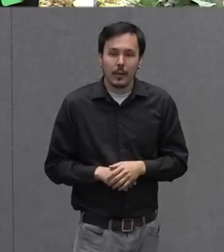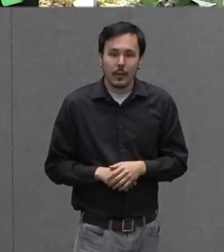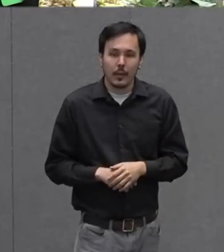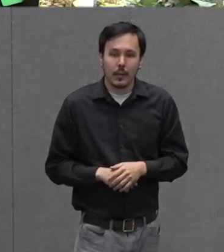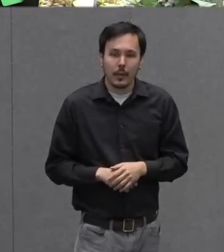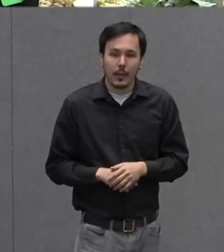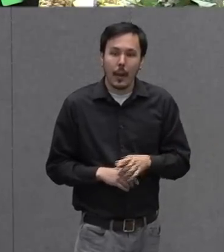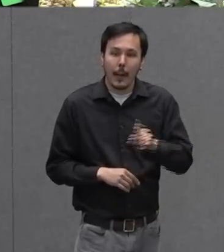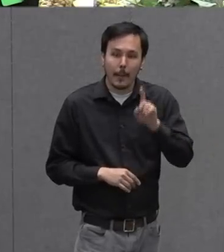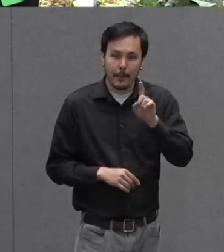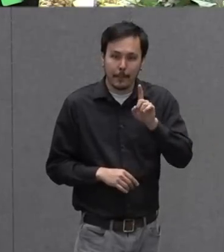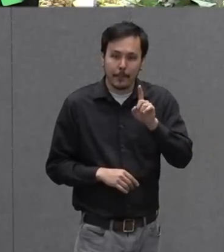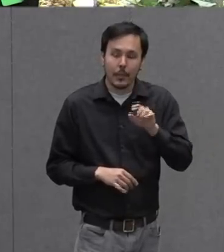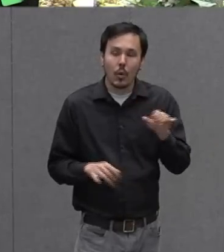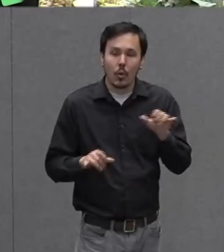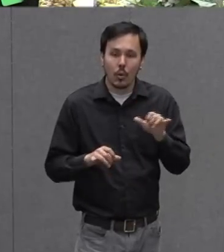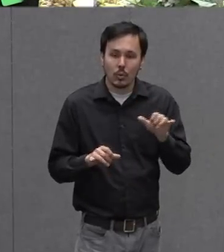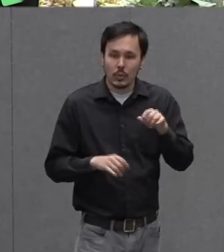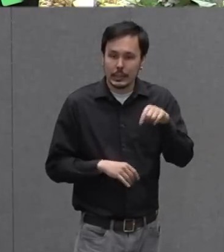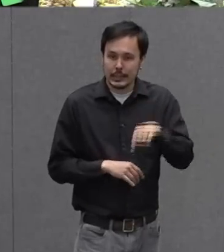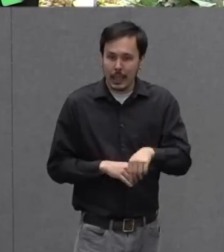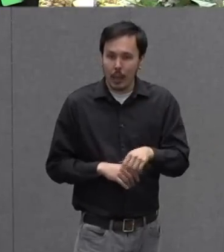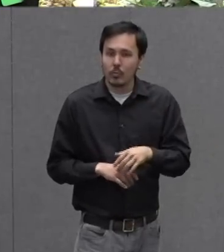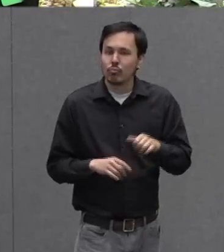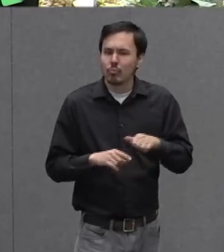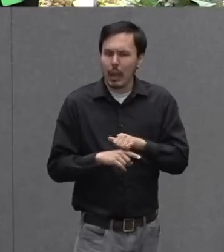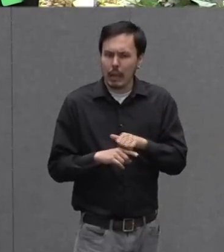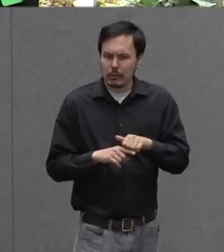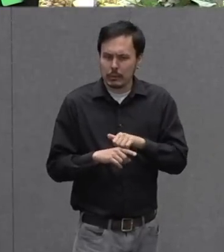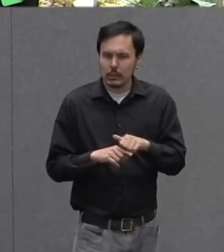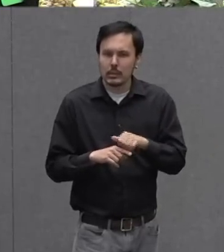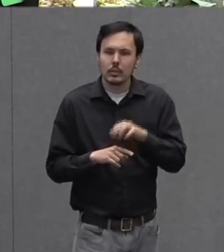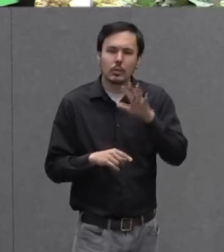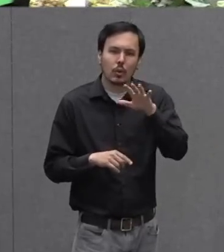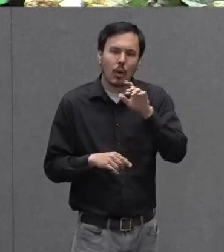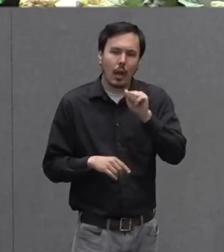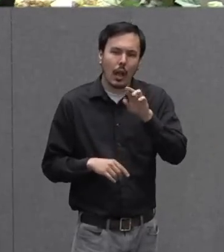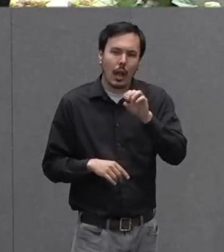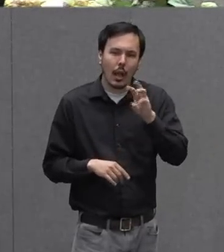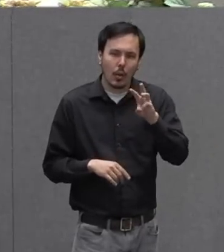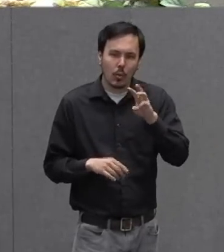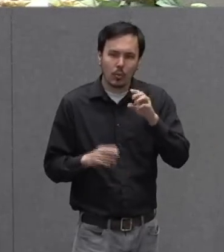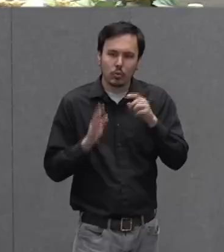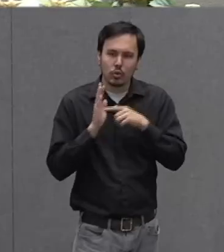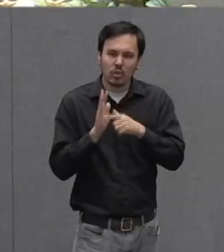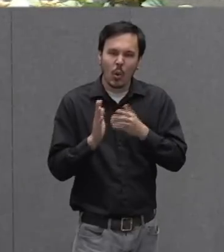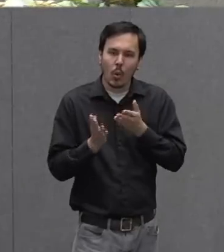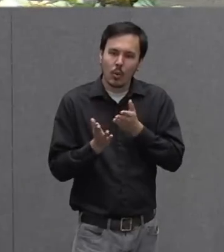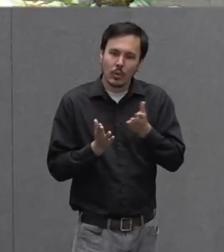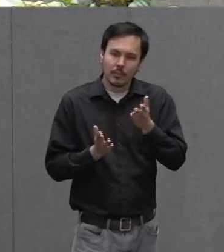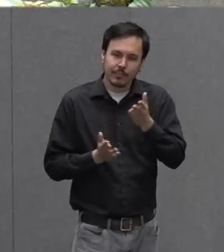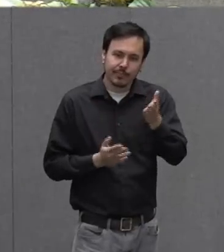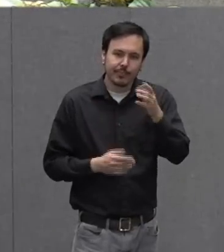up or down. And you can also use it in your drawings about science